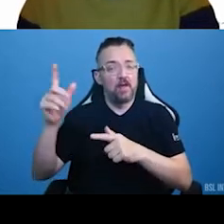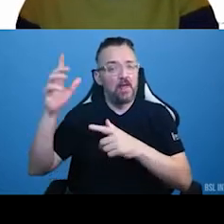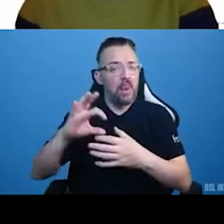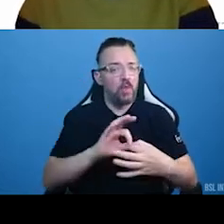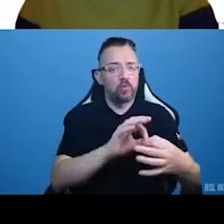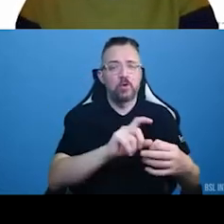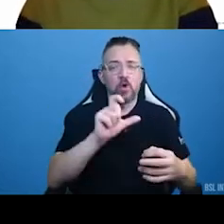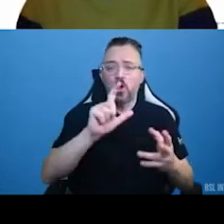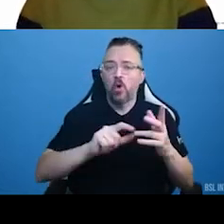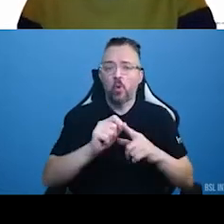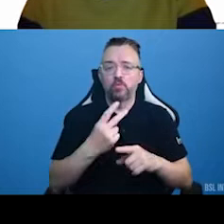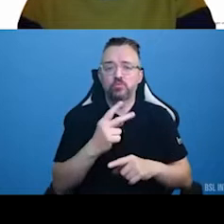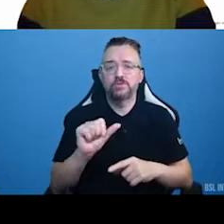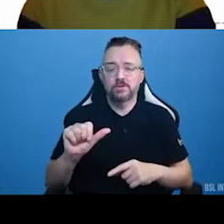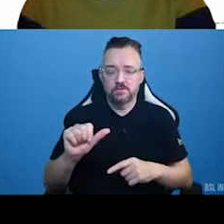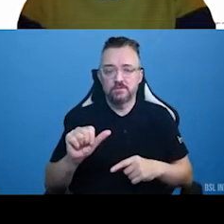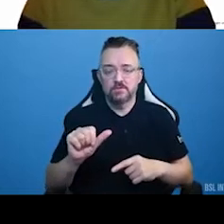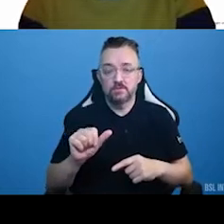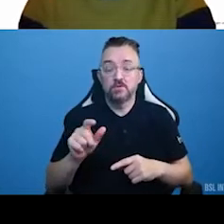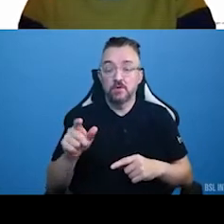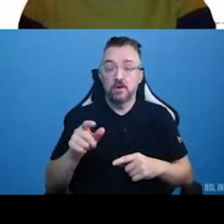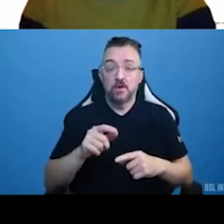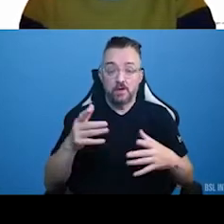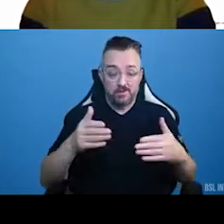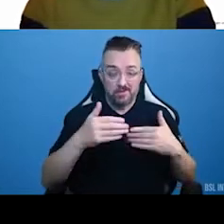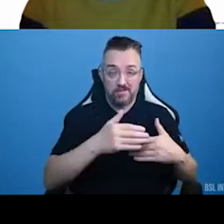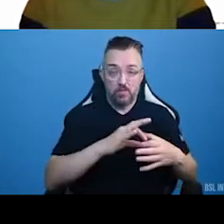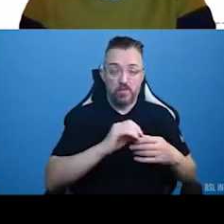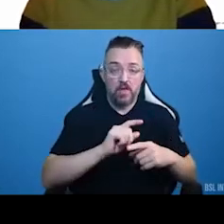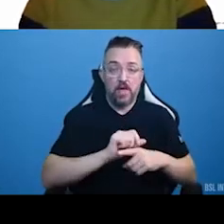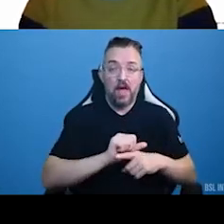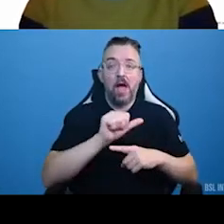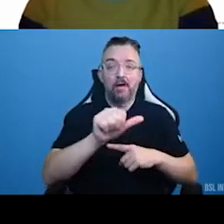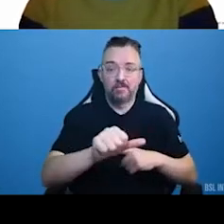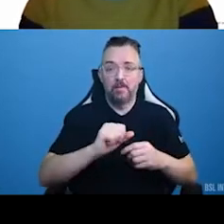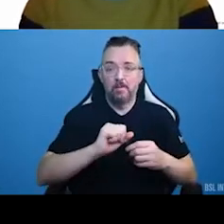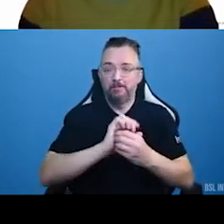So as part of After the Pandemic and COP26, we worked alongside a number of organizations,